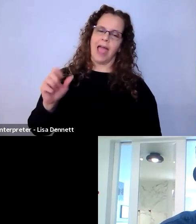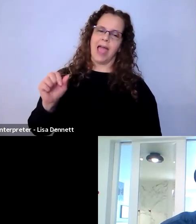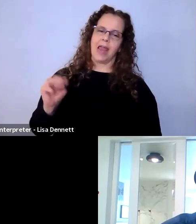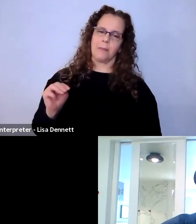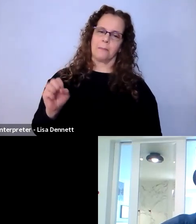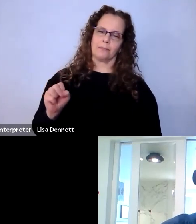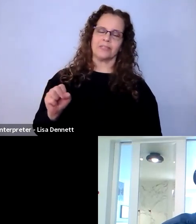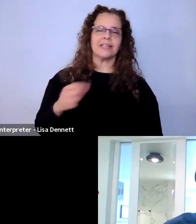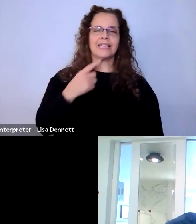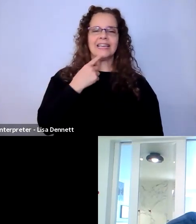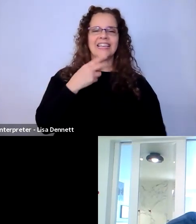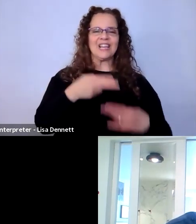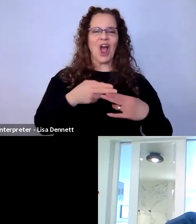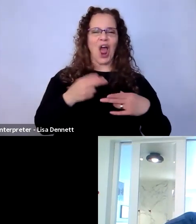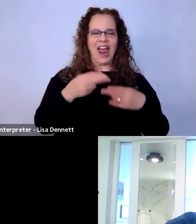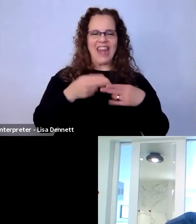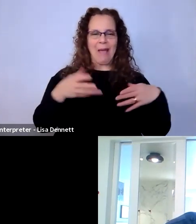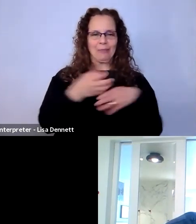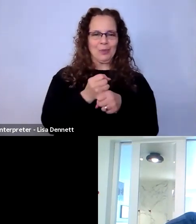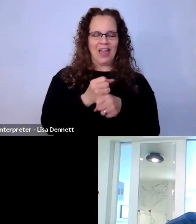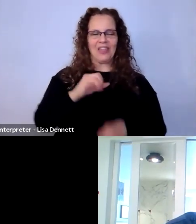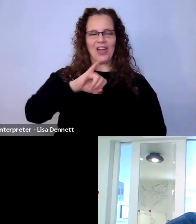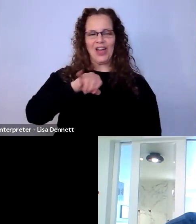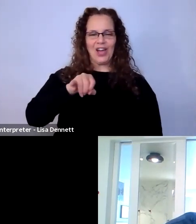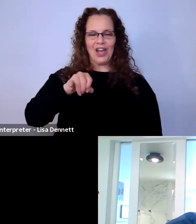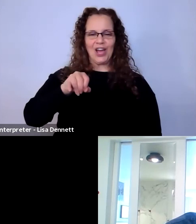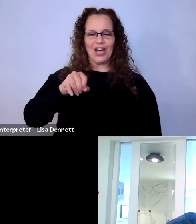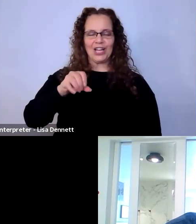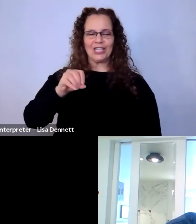My other congrats on 10 years, looking ahead, you see an opportunity